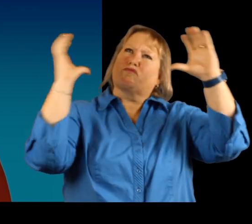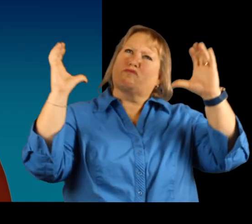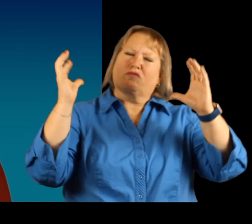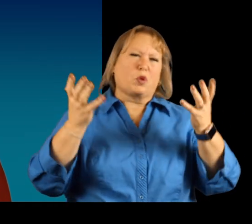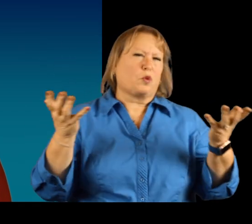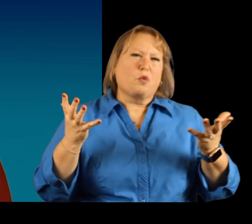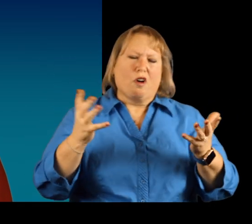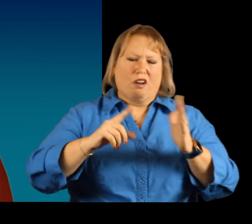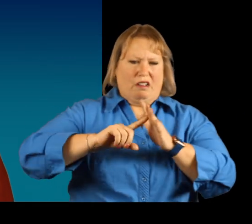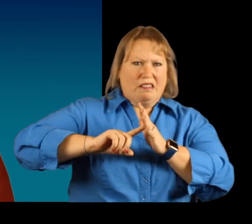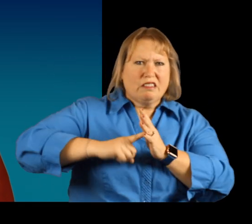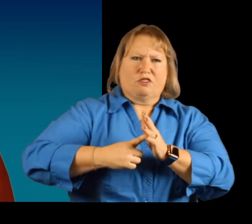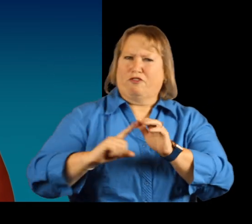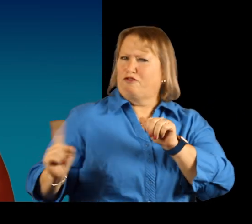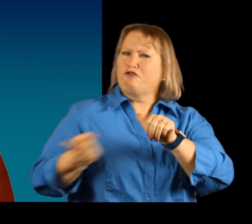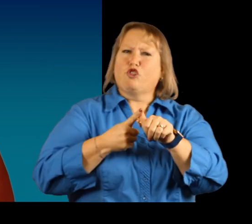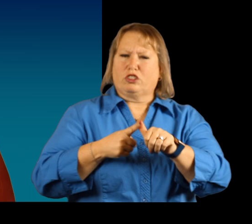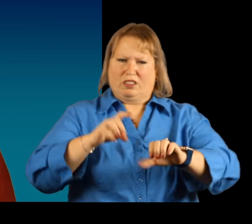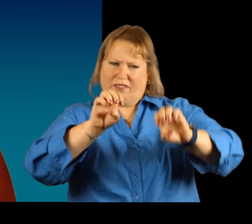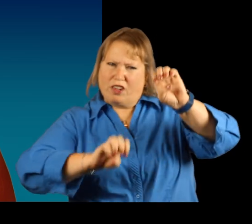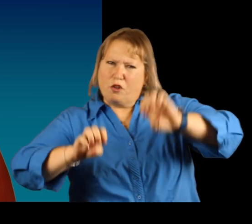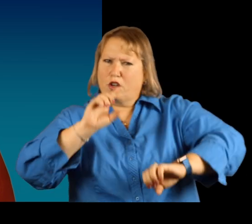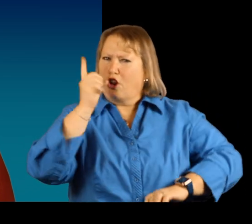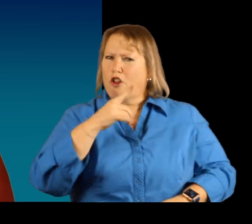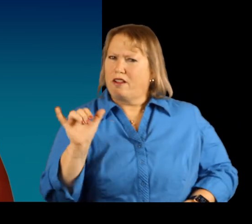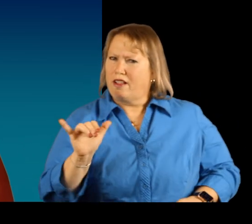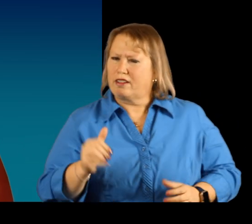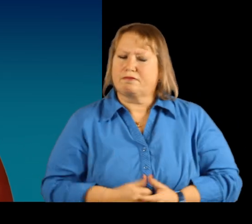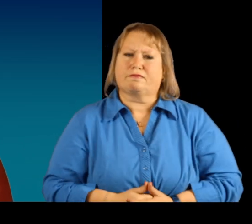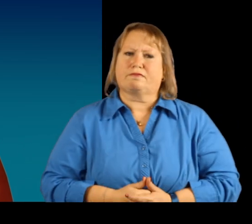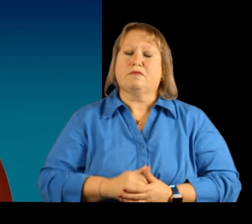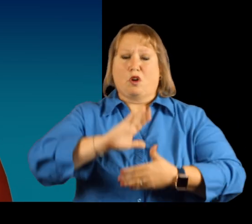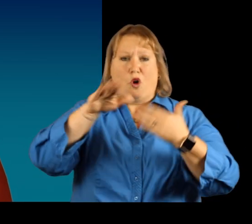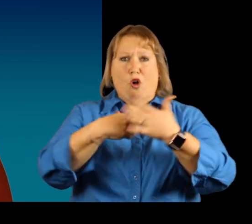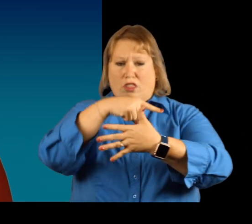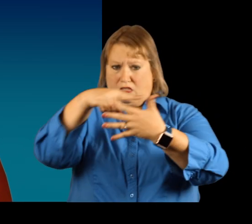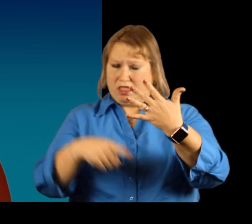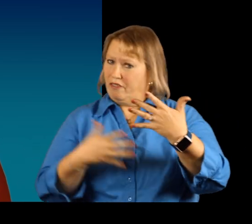Parent Advisor evaluation. All key components were addressed including